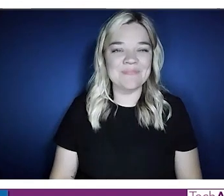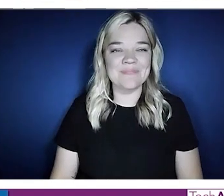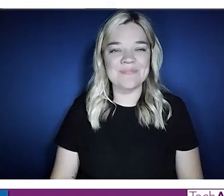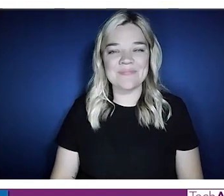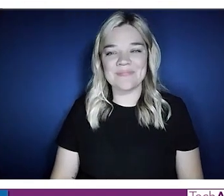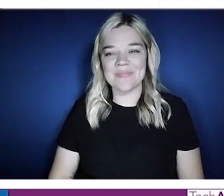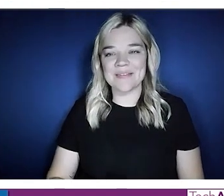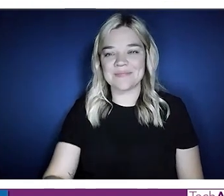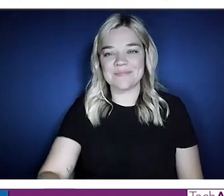It's a great place to be.